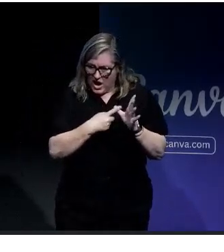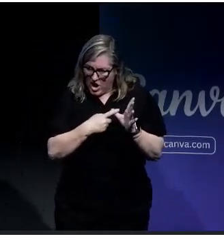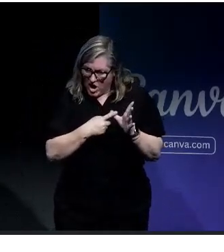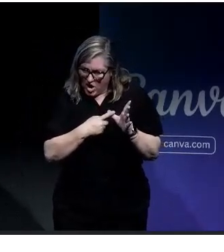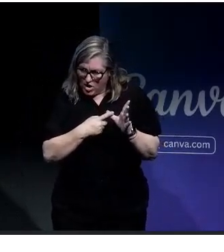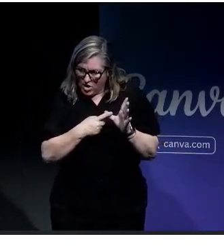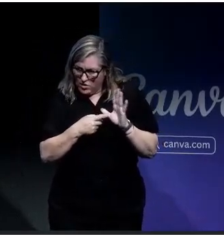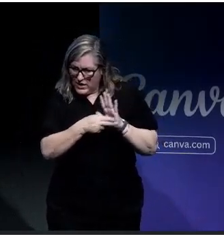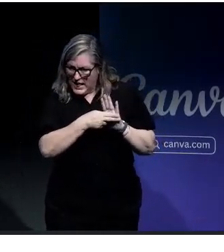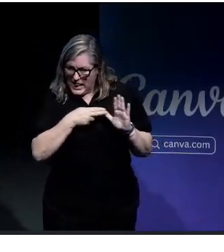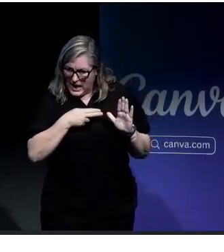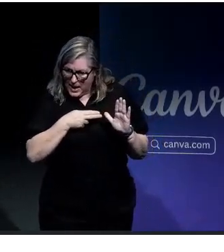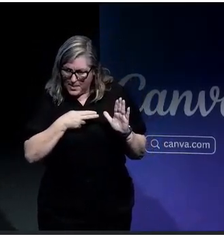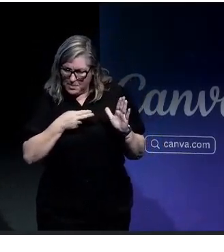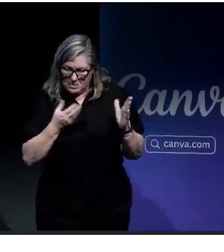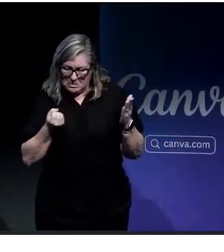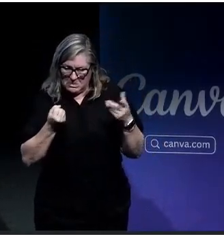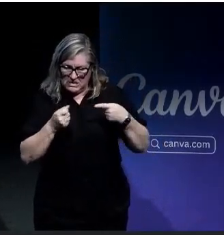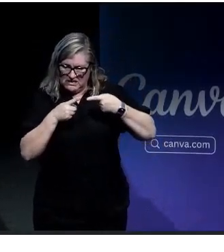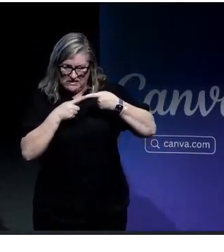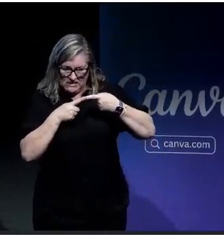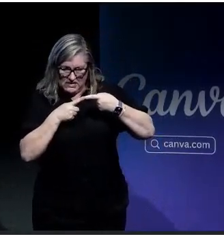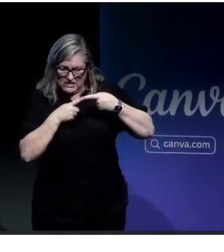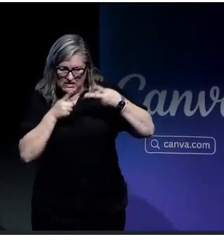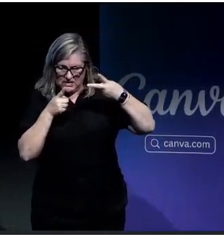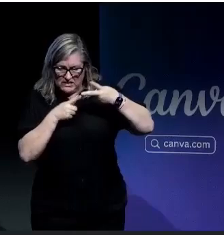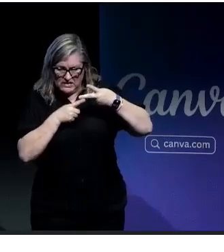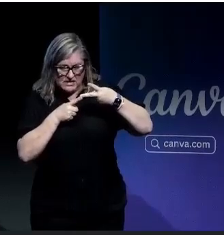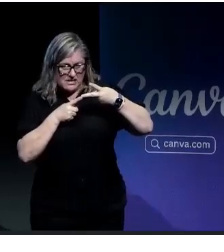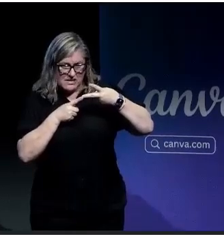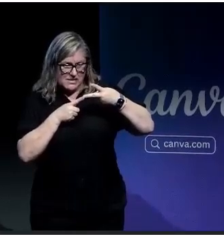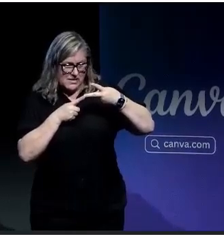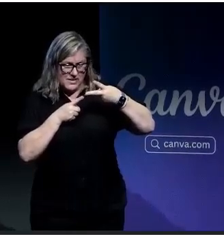ARIA label by attribute does not exist, references elements that do not exist,